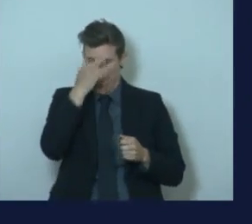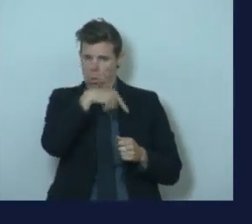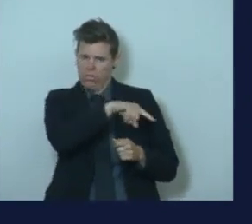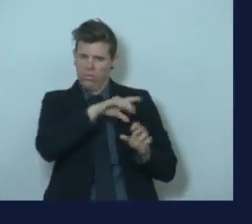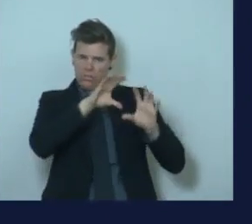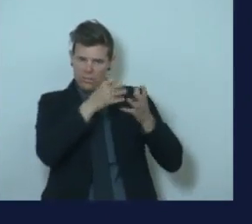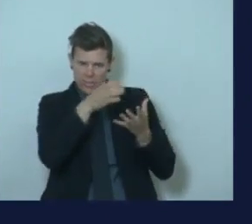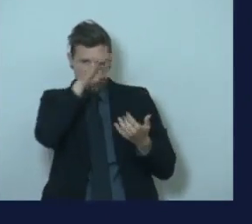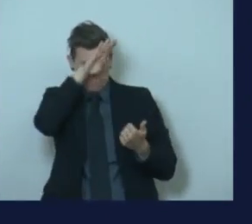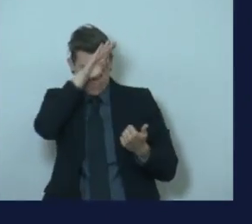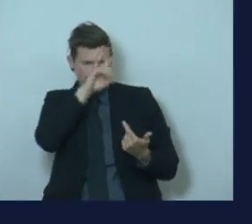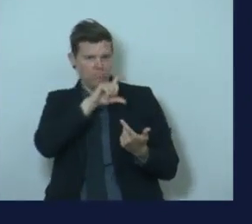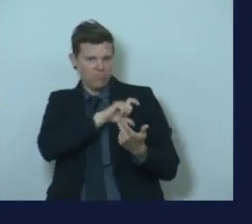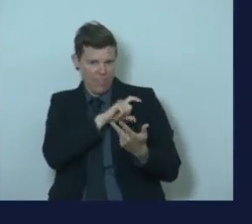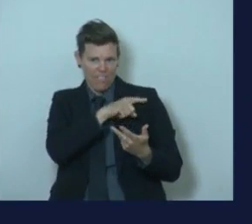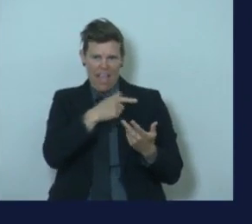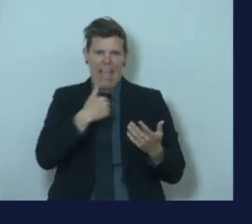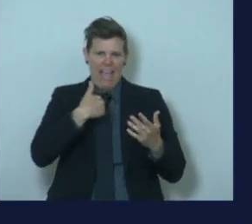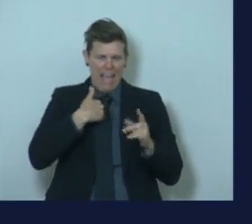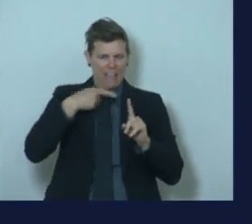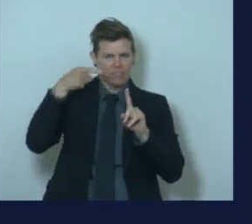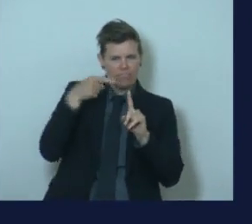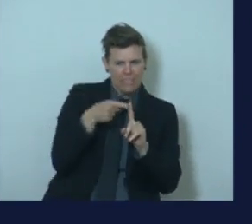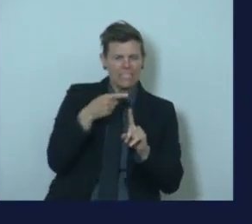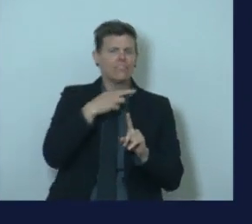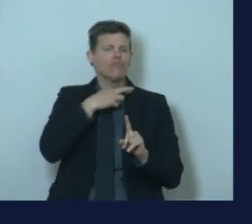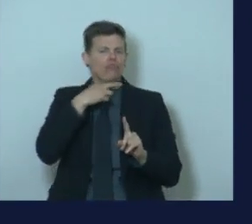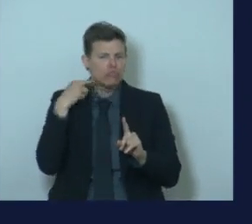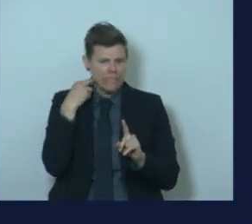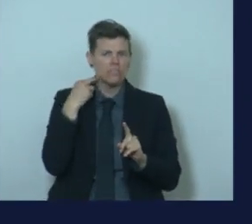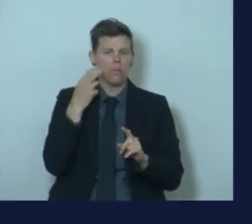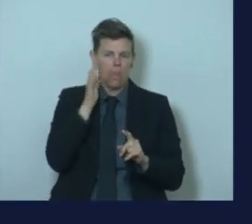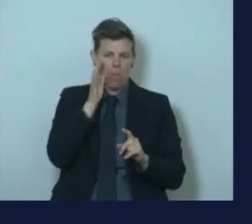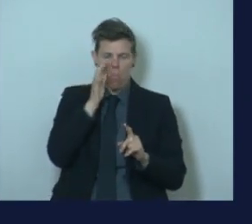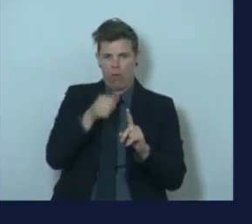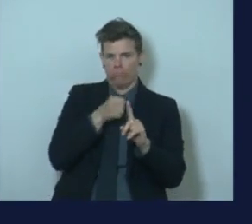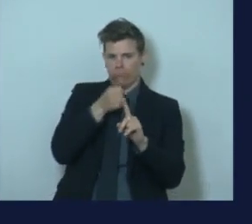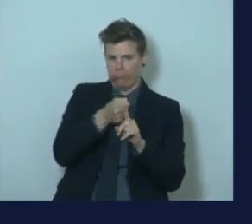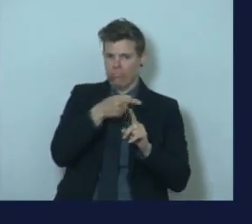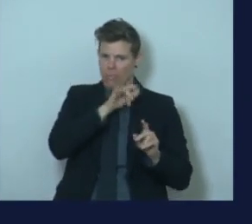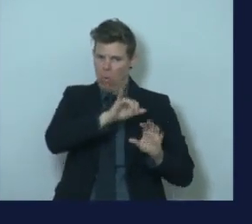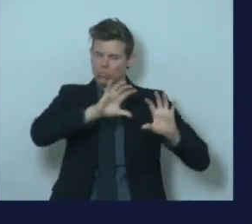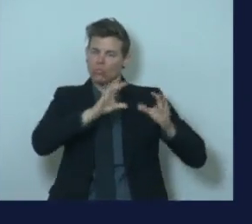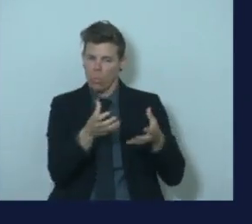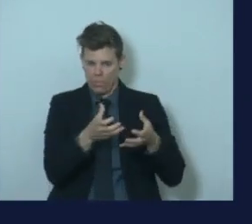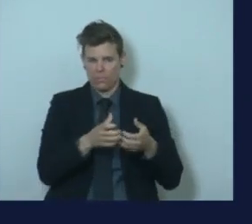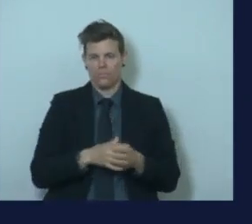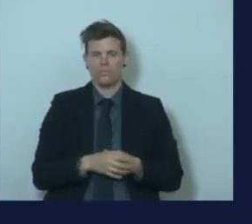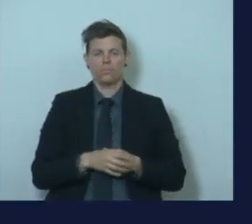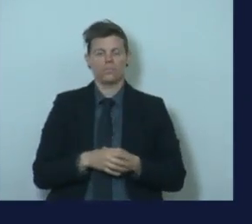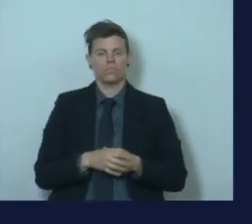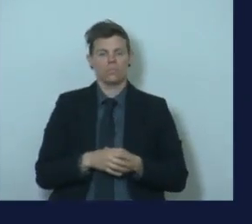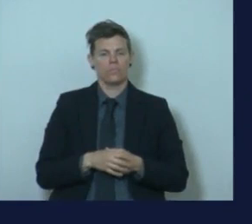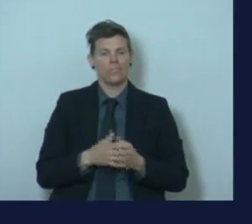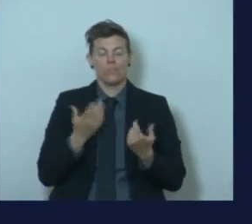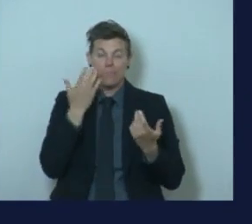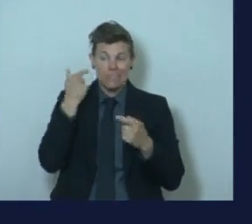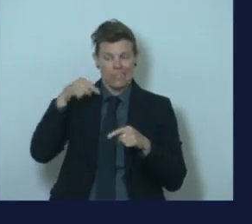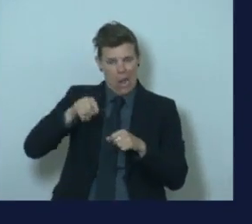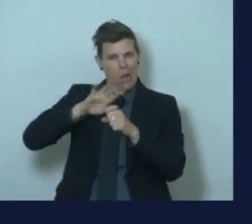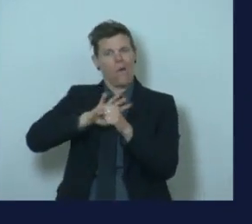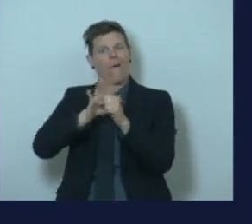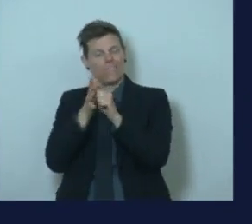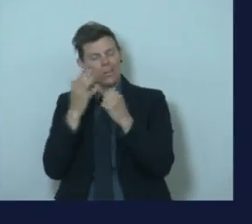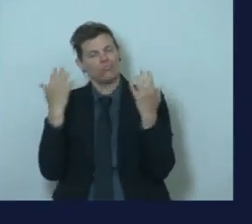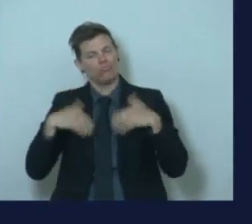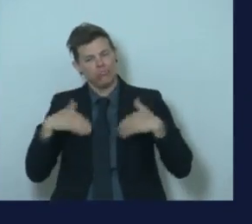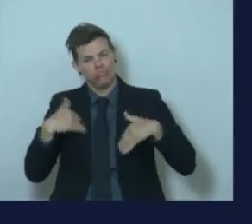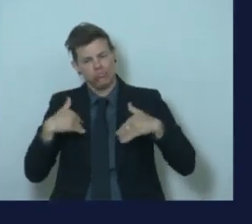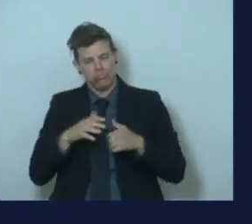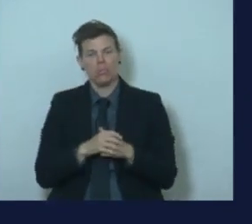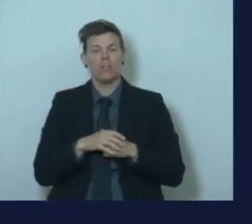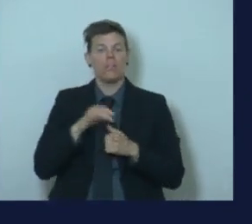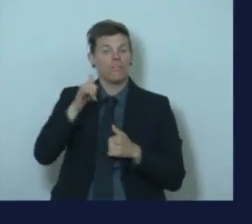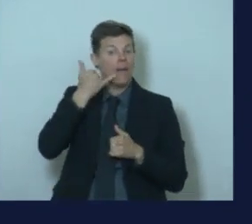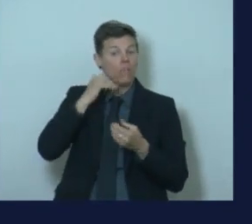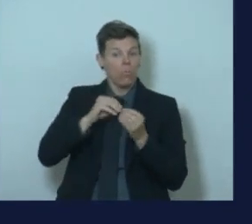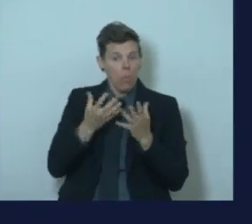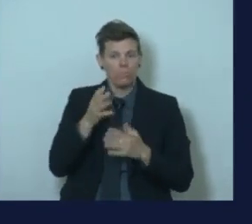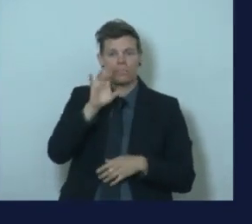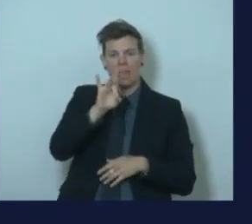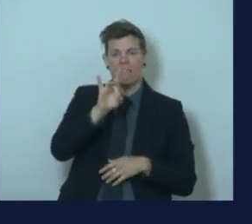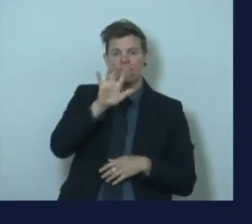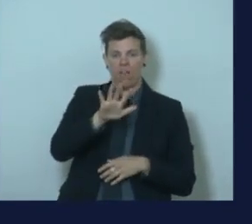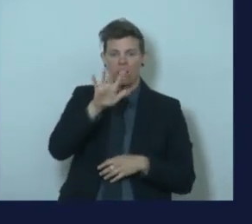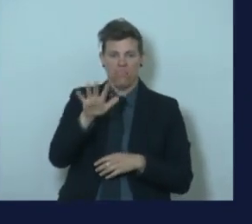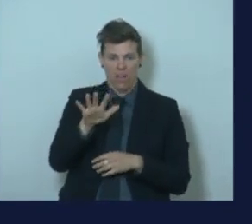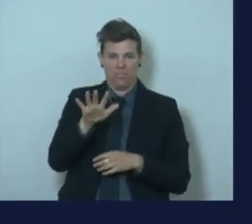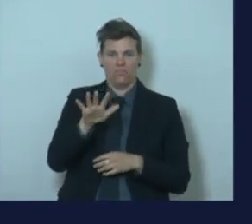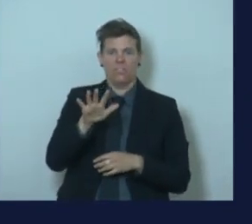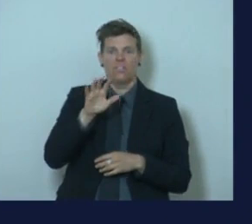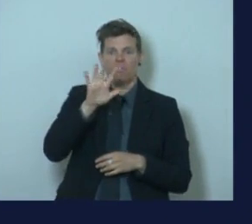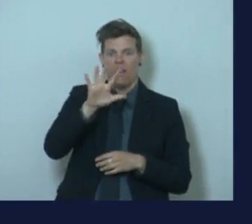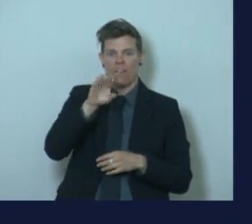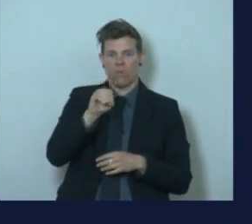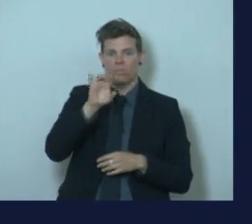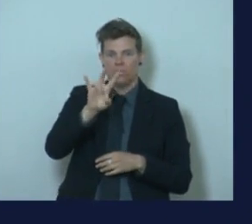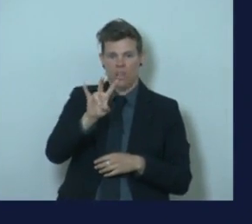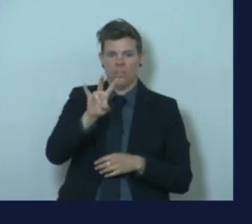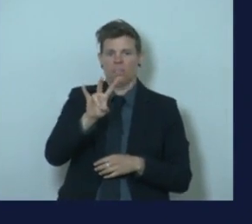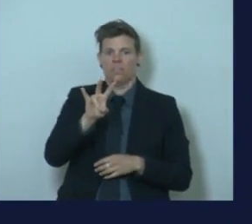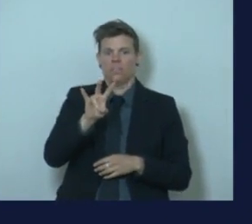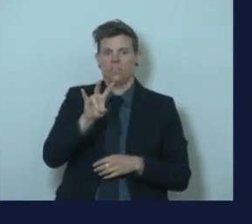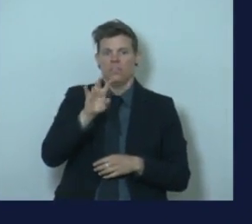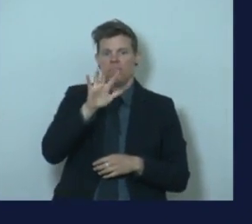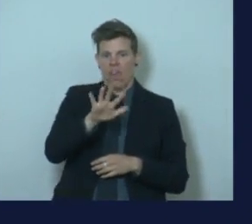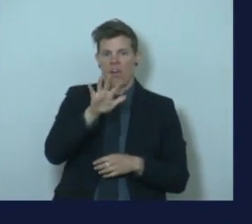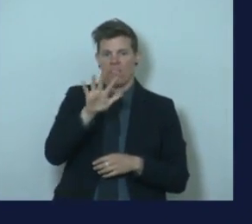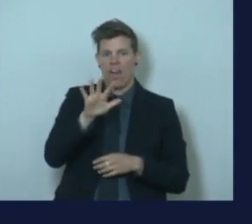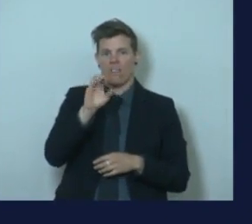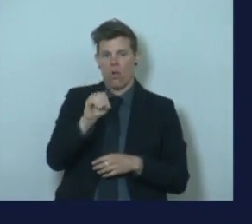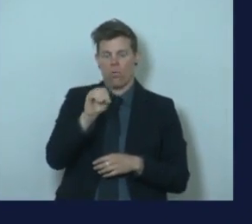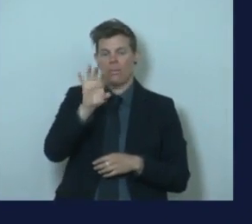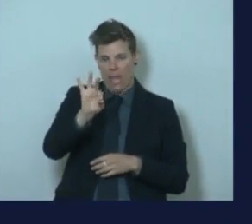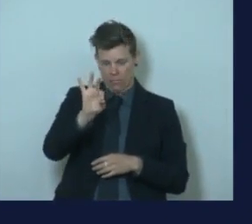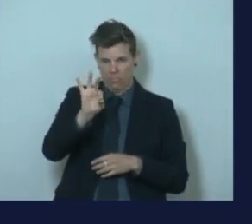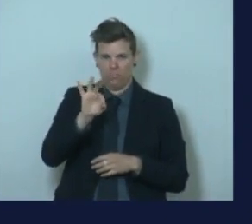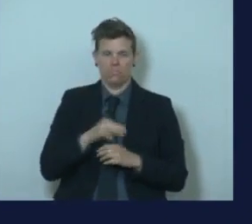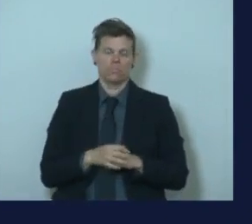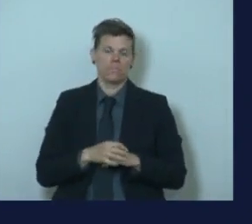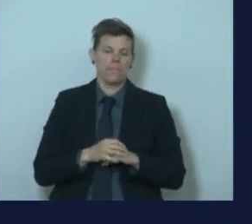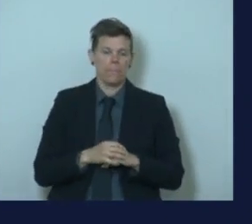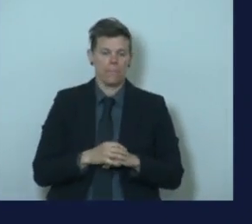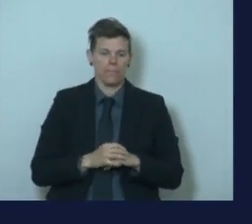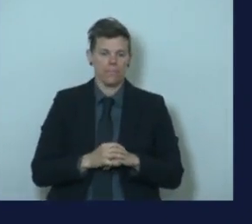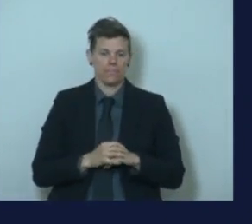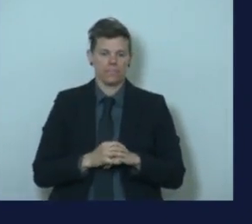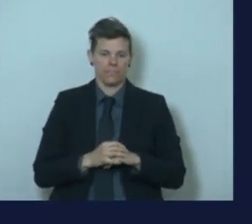WE KNOW THAT THERE IS A UNIQUE SET OF CIRCUMSTANCES AND SPECIFIC BEHAVIORAL HEALTH RISKS THAT OCCUR IN HEALTH-CARE WORKERS AND FIRST RESPONDERS IN THIS PANDEMIC PUBLIC HEALTH